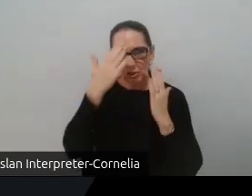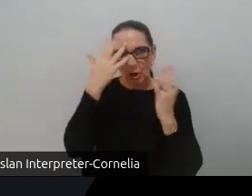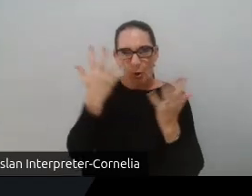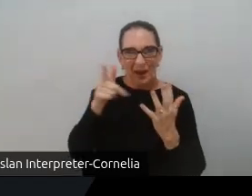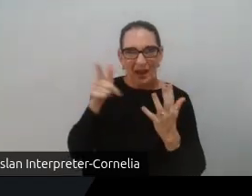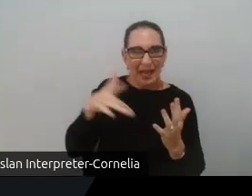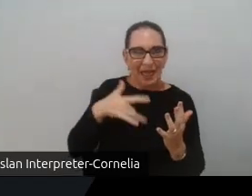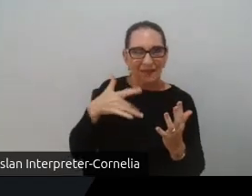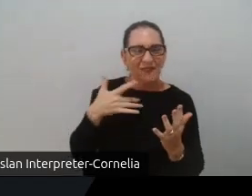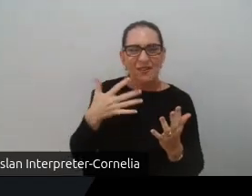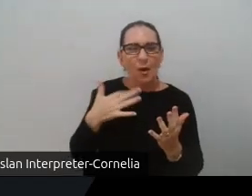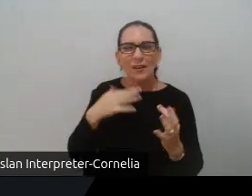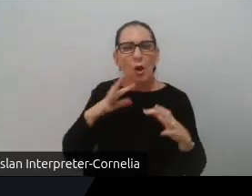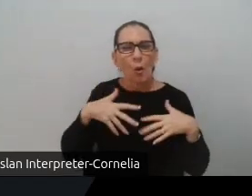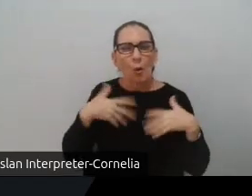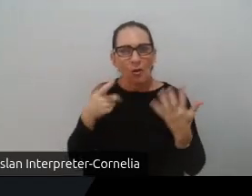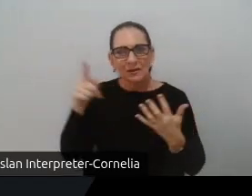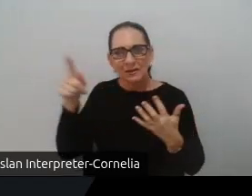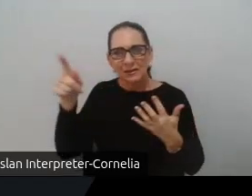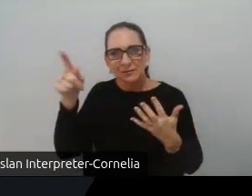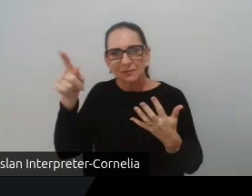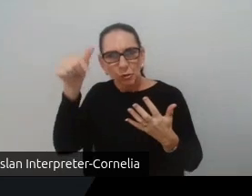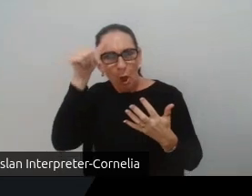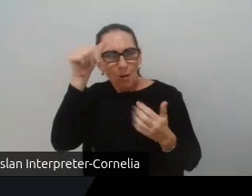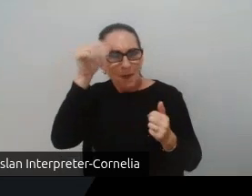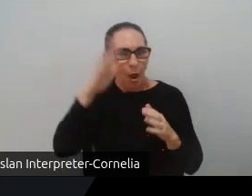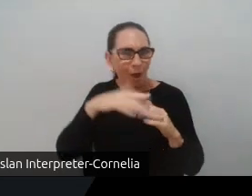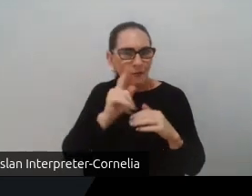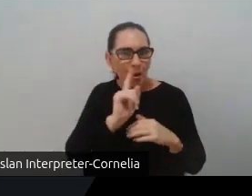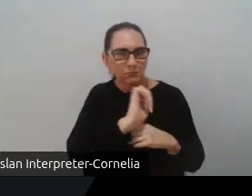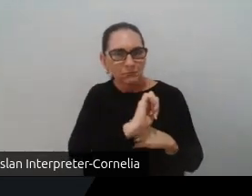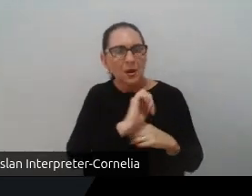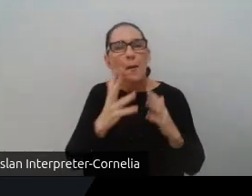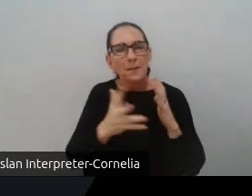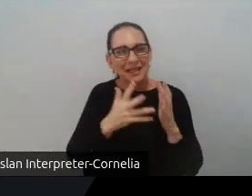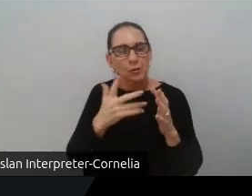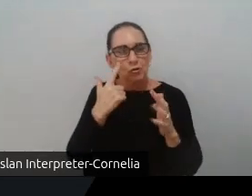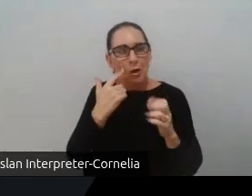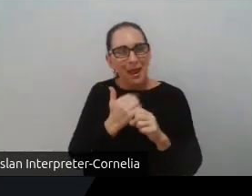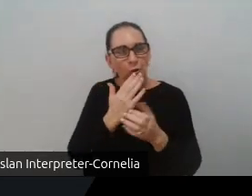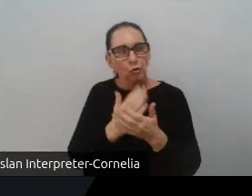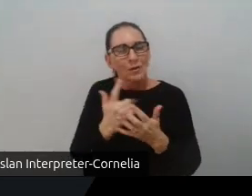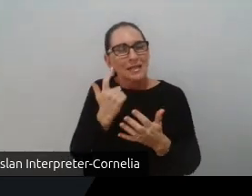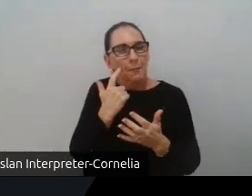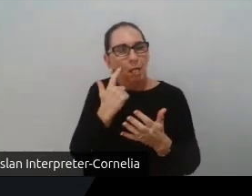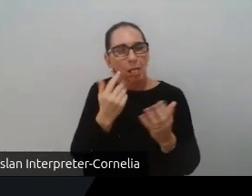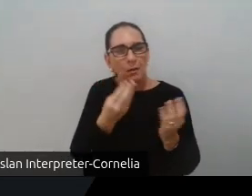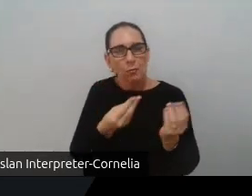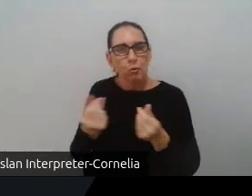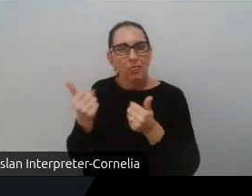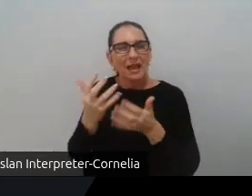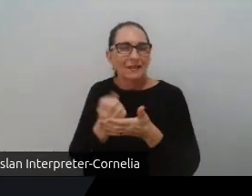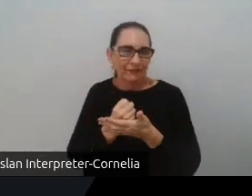find out and any of that. So, we want to keep it as safe and simple as possible. Now, when it comes